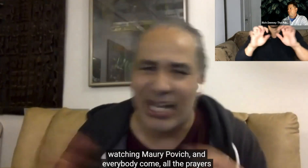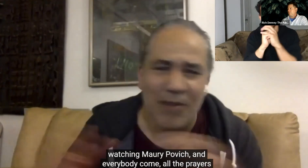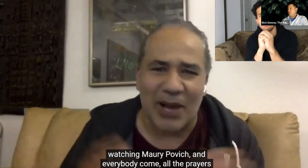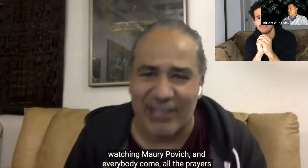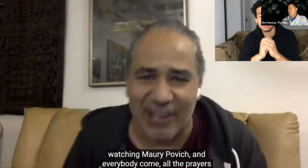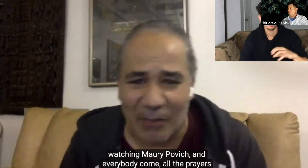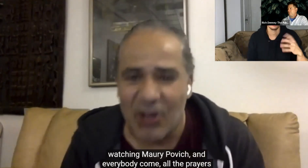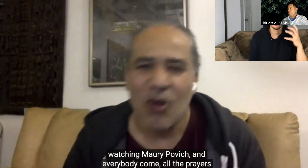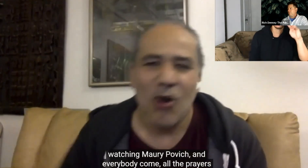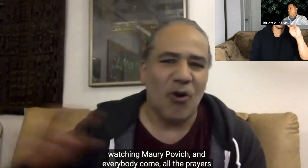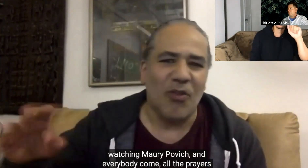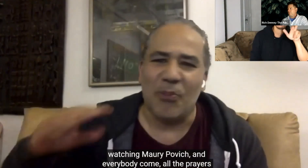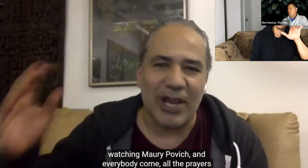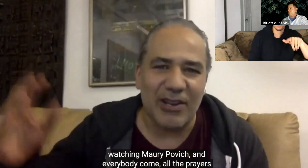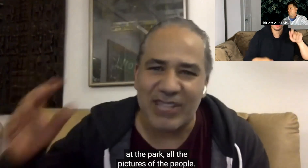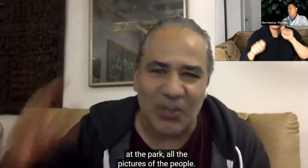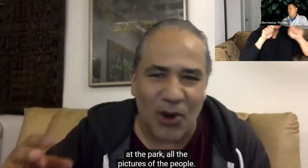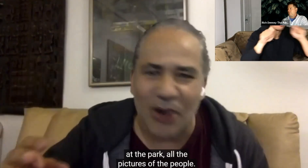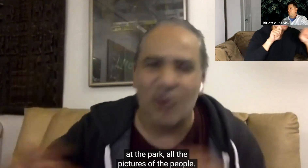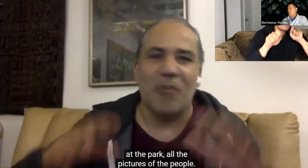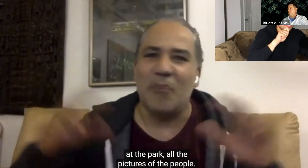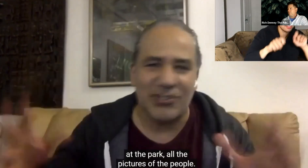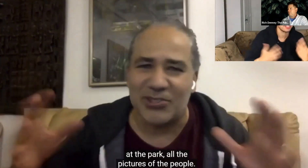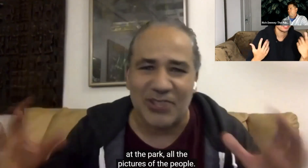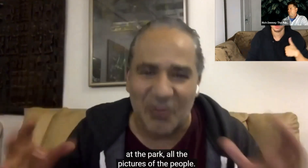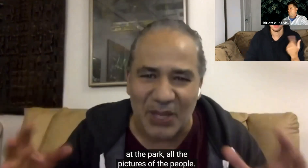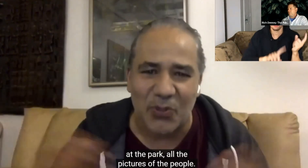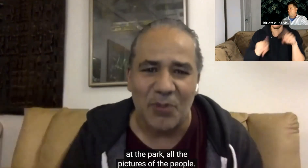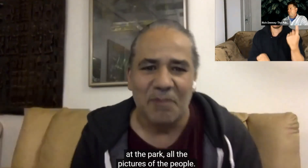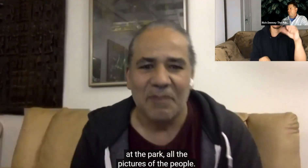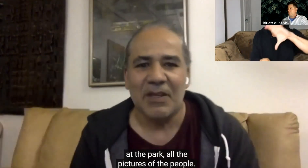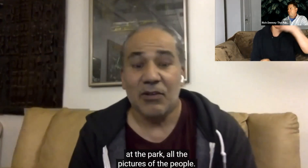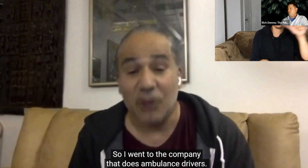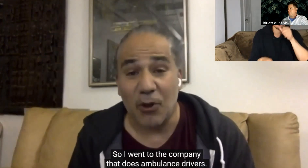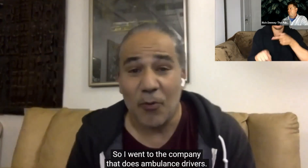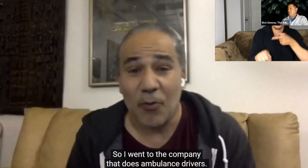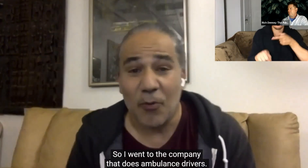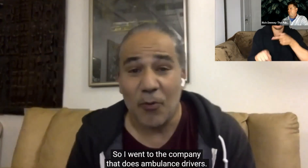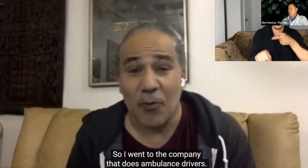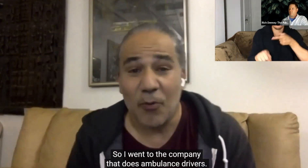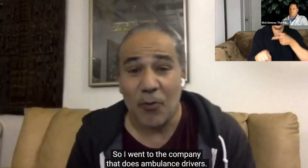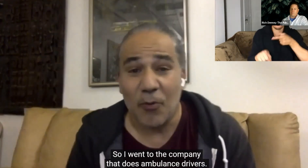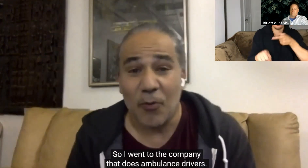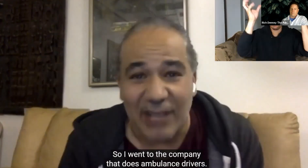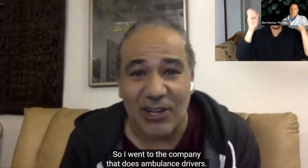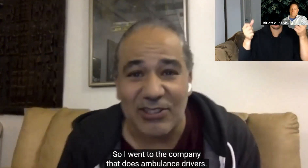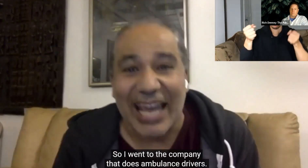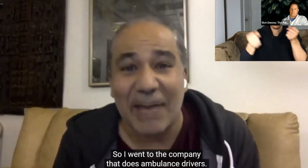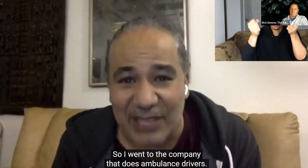everybody come. All the prayers at the park, all the pictures of the people. So I went to the company that does ambulance